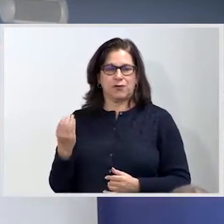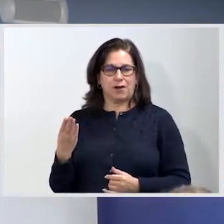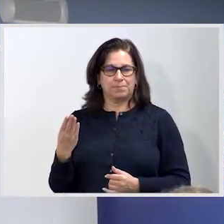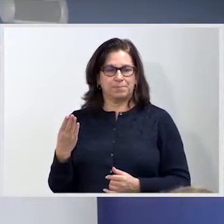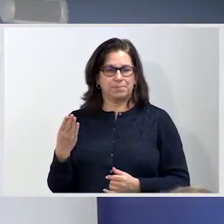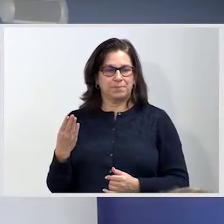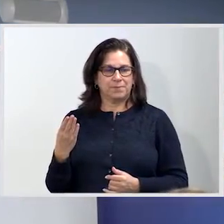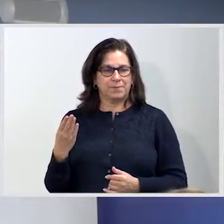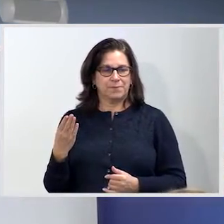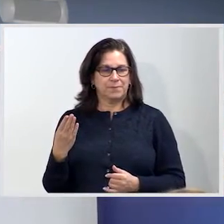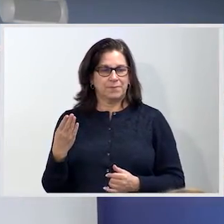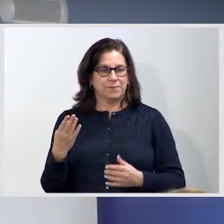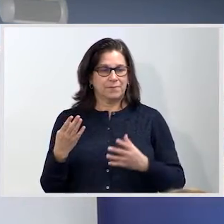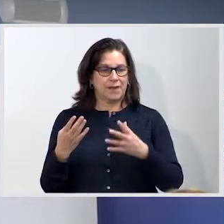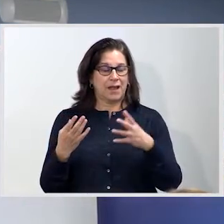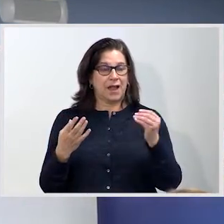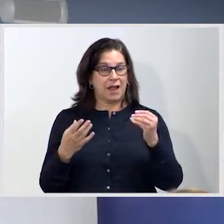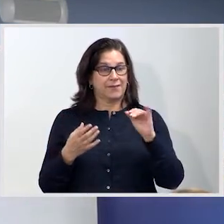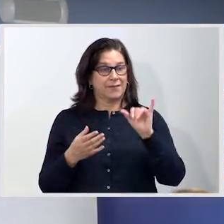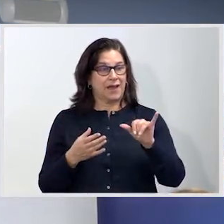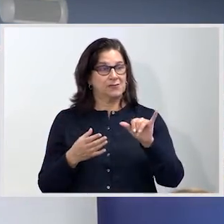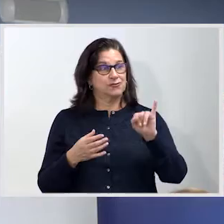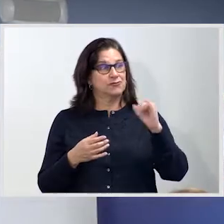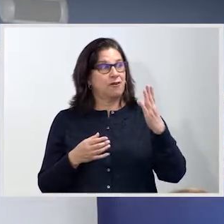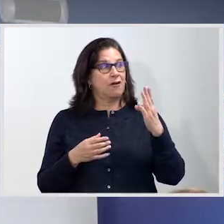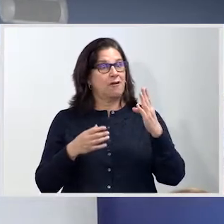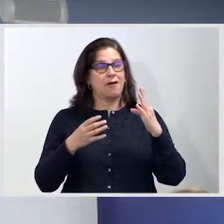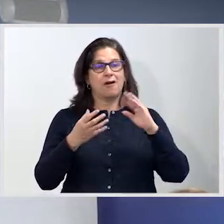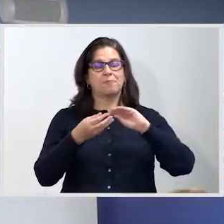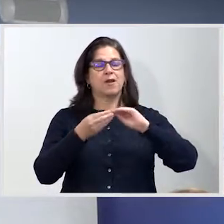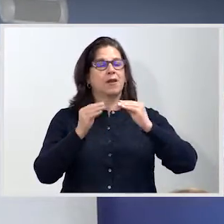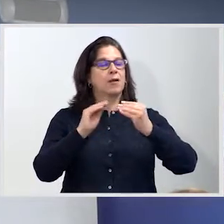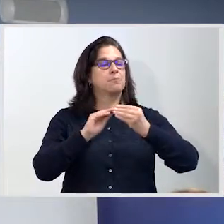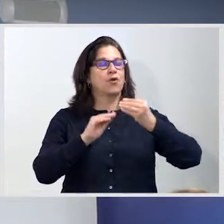MOST IMPORTANT -- BECAUSE IF YOU ARE PAYING FOR EDUCATION AND ALL OF THESE